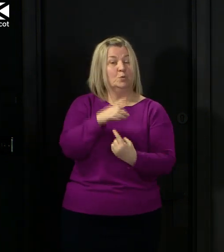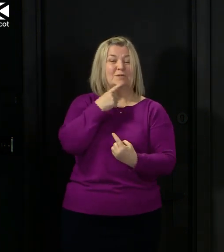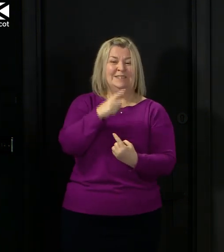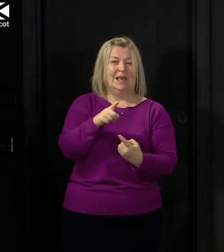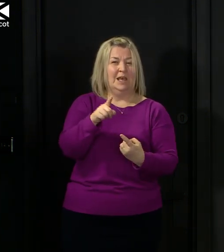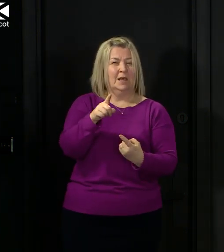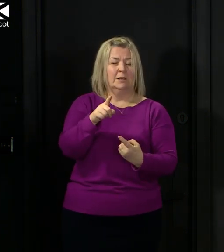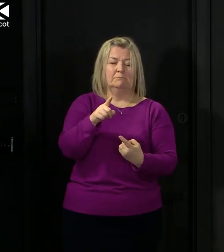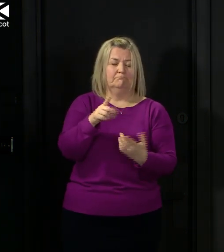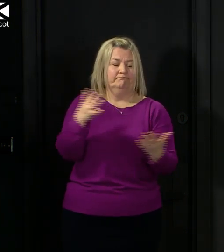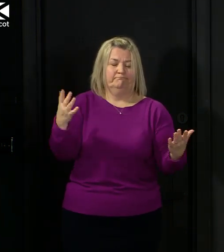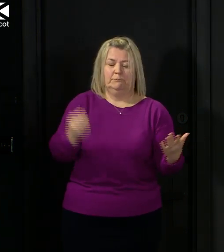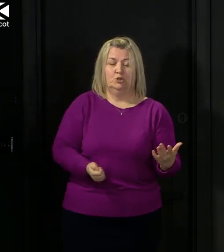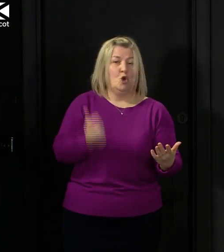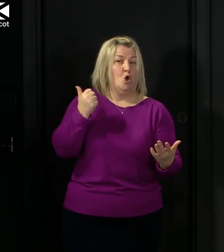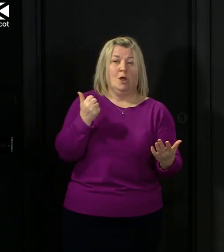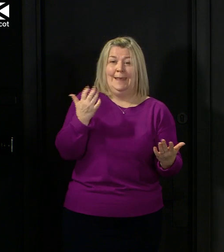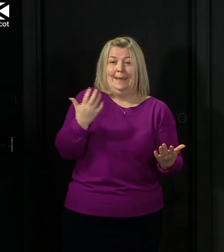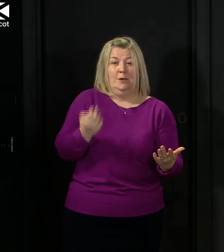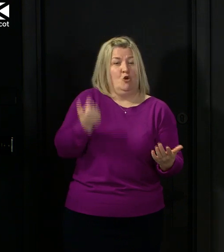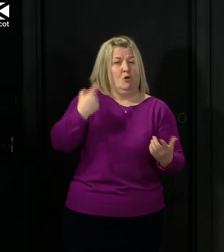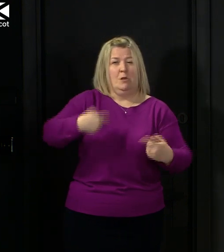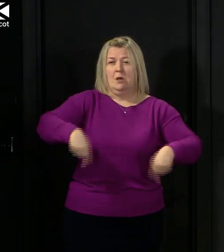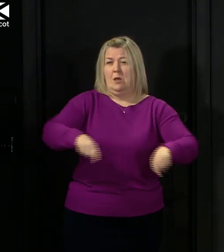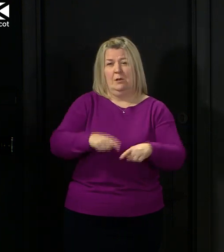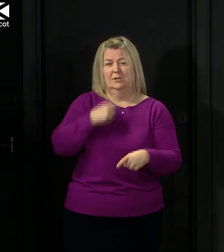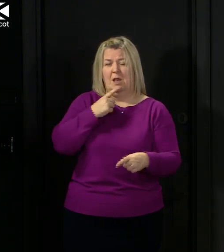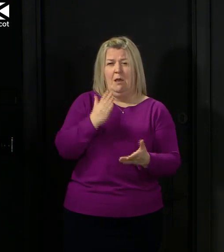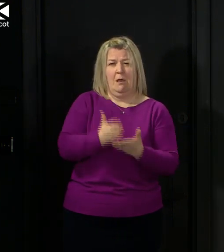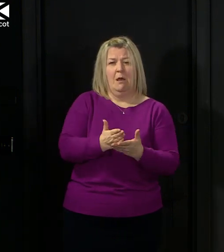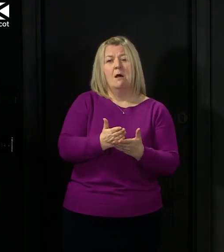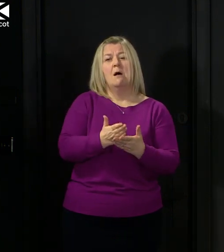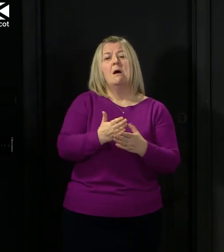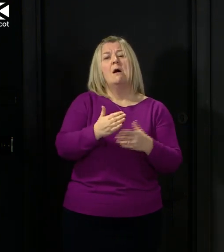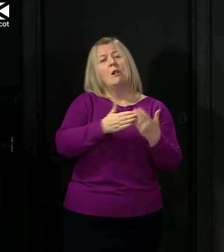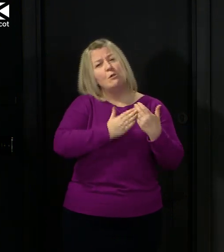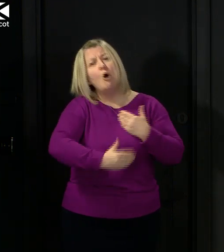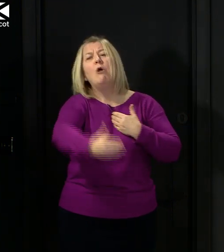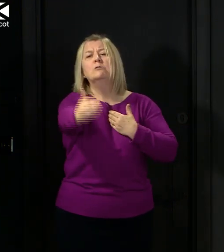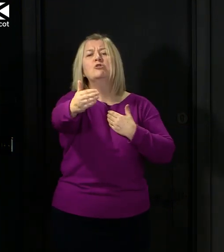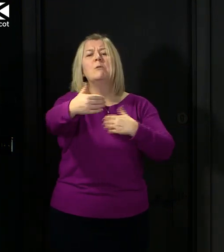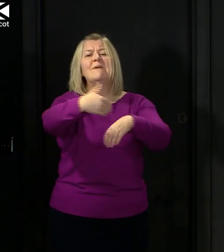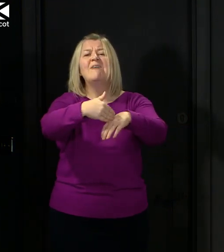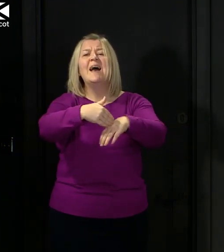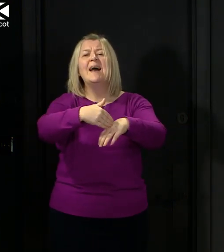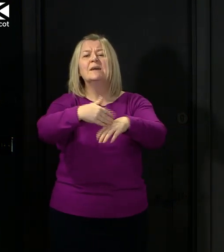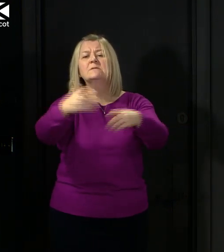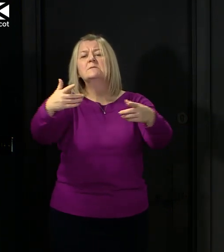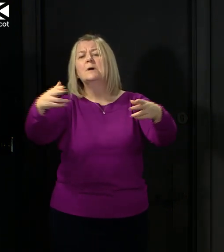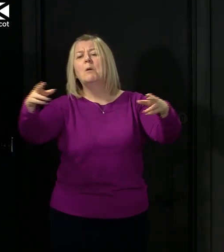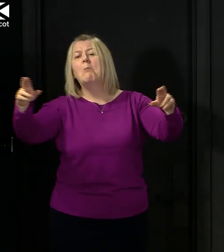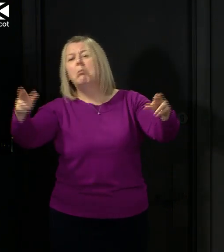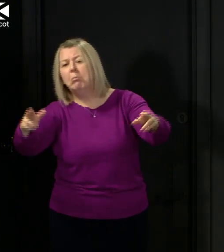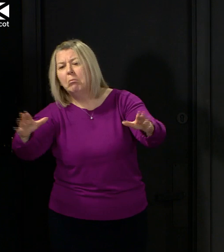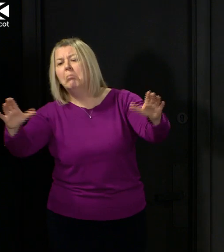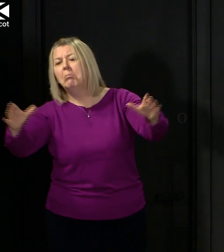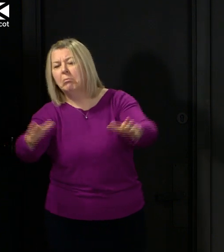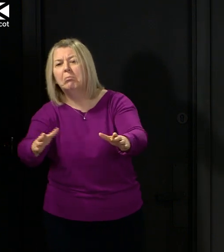be certain what impact the measures are having. And that is to do with the length of time